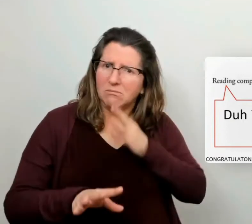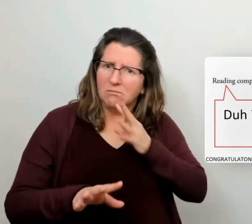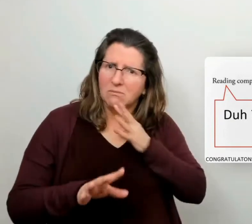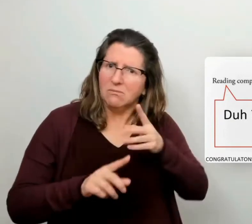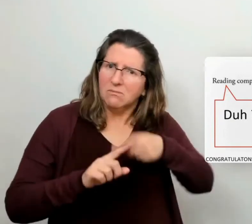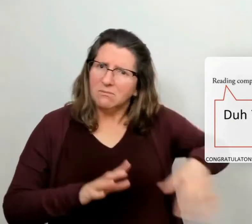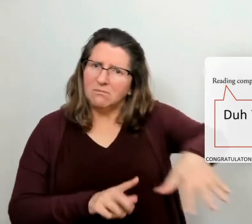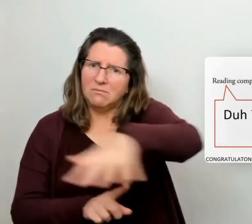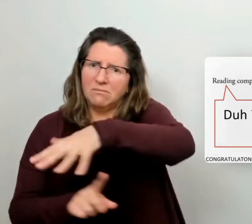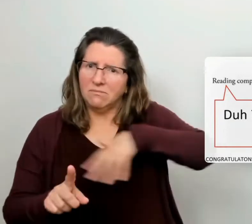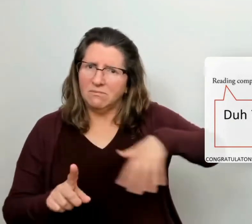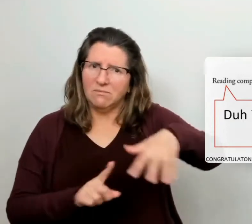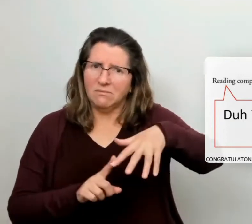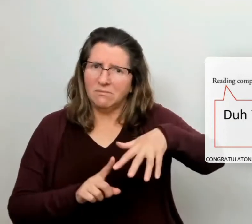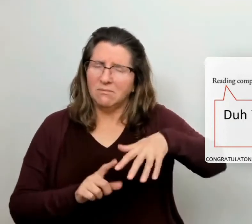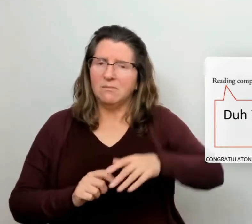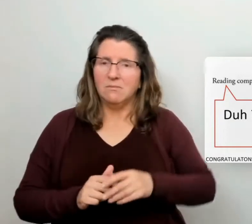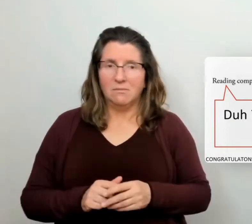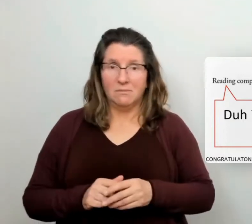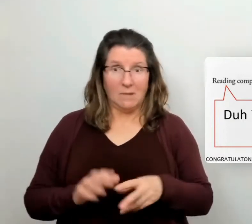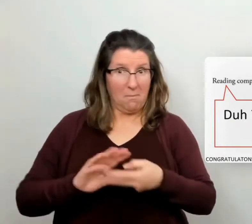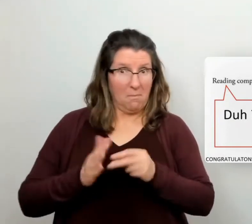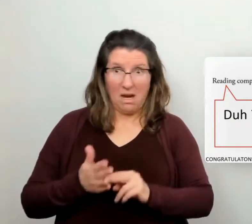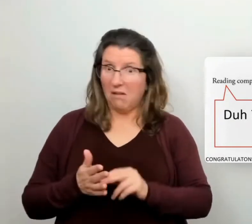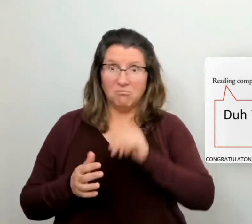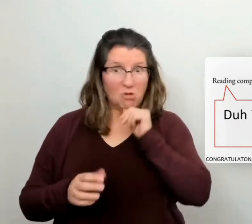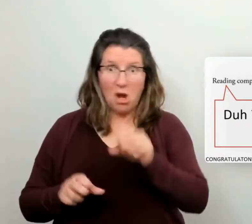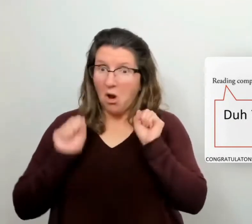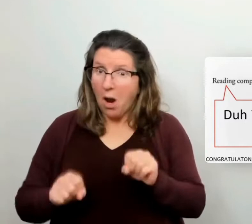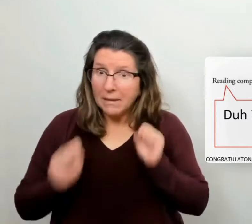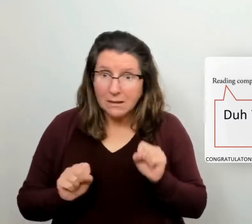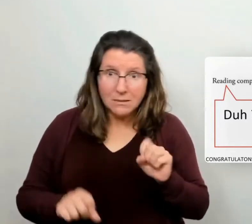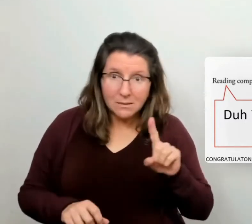but because they don't understand the language, they struggle with reading comprehension.